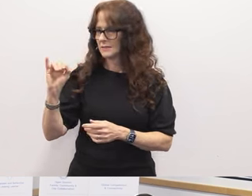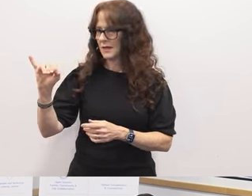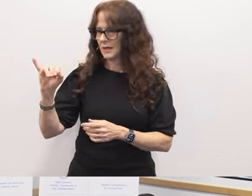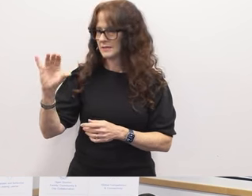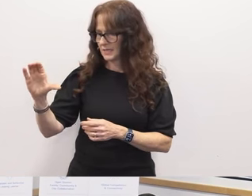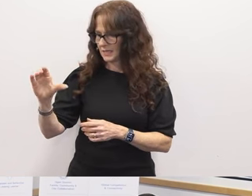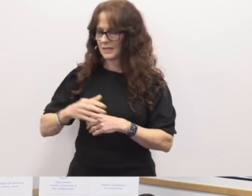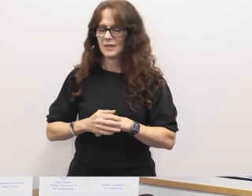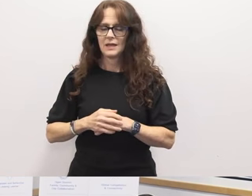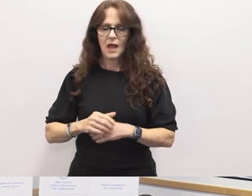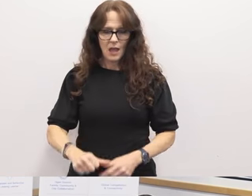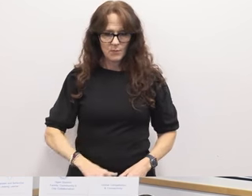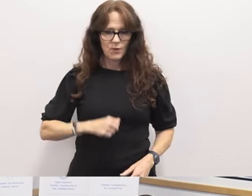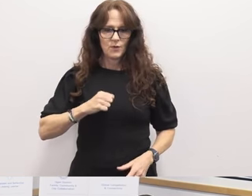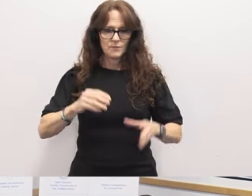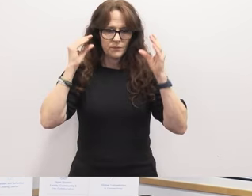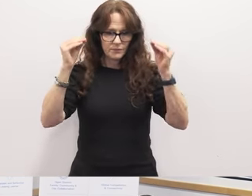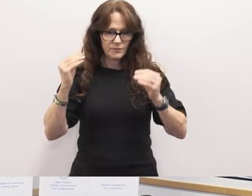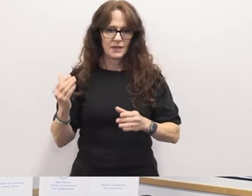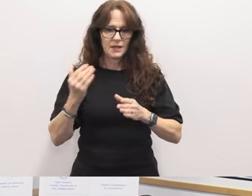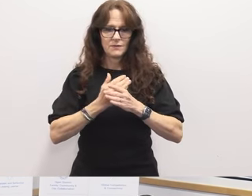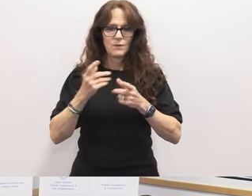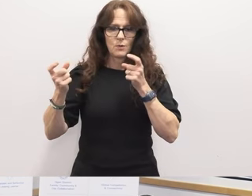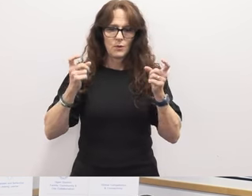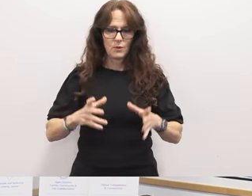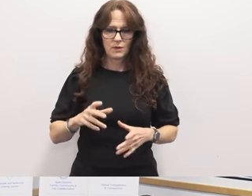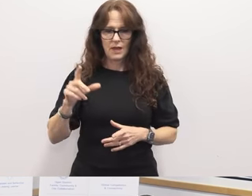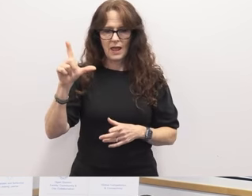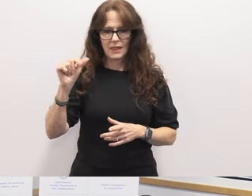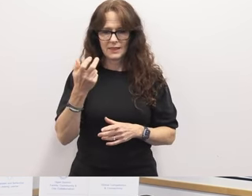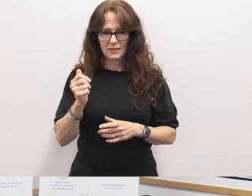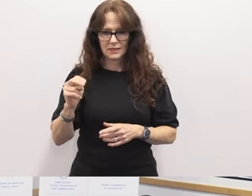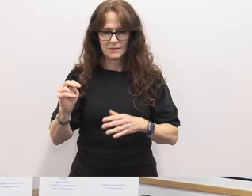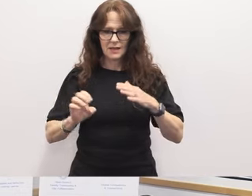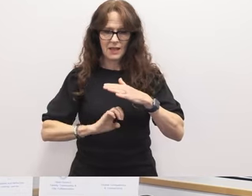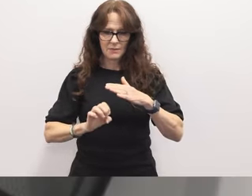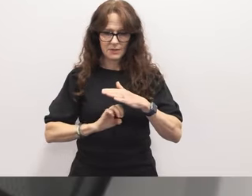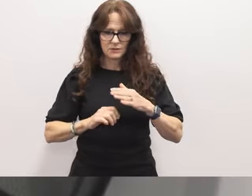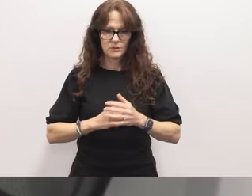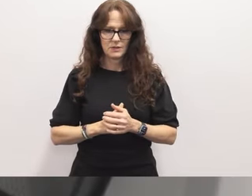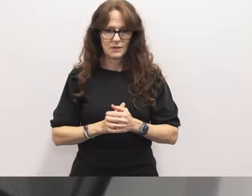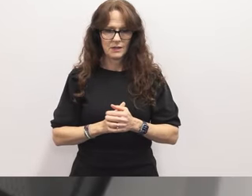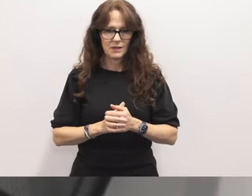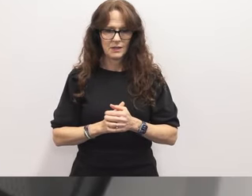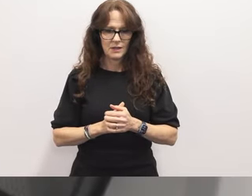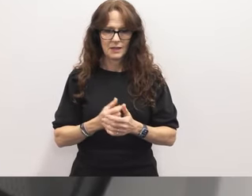of being the instruction and interventions coordinator at Lincoln Elementary. As Ms. Nemec mentioned,